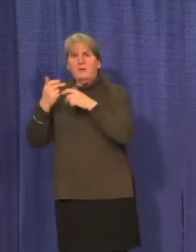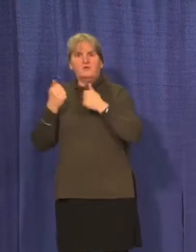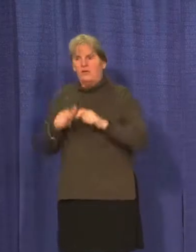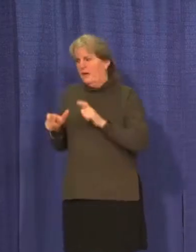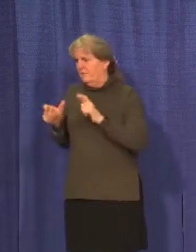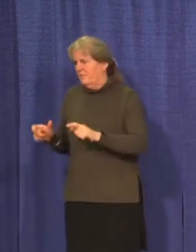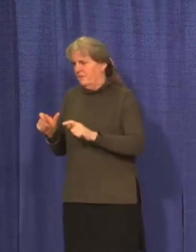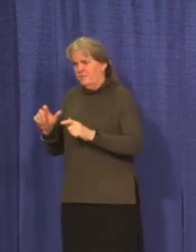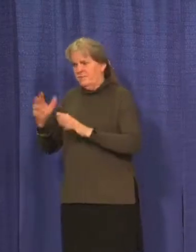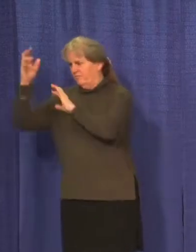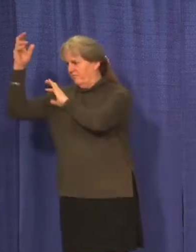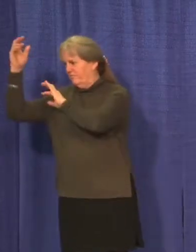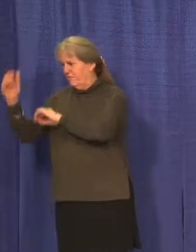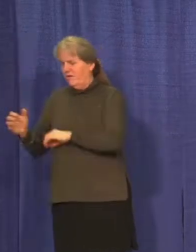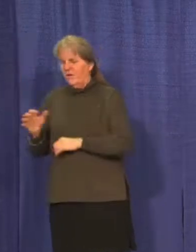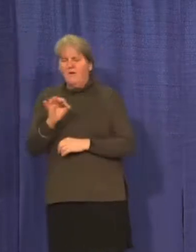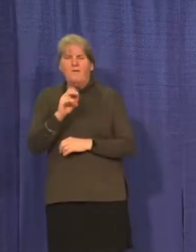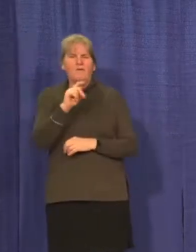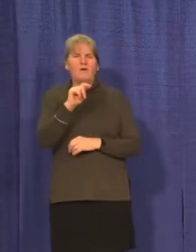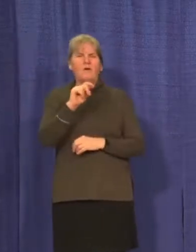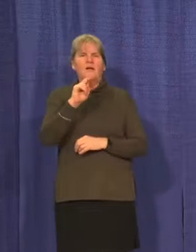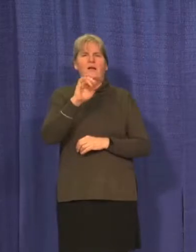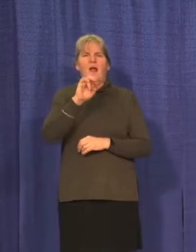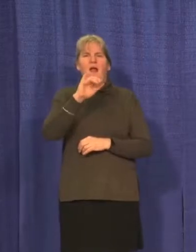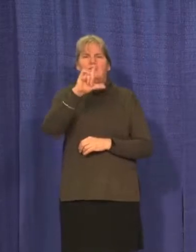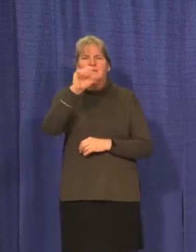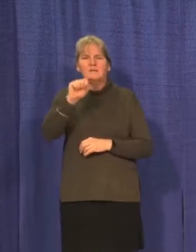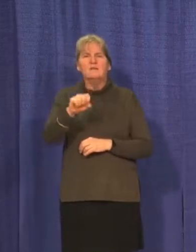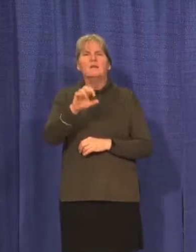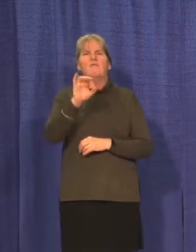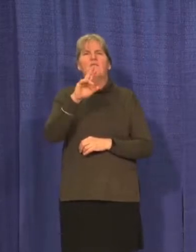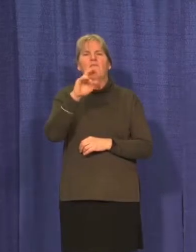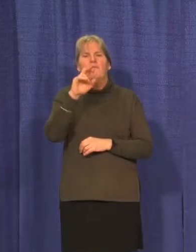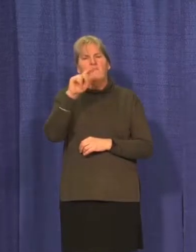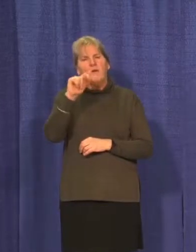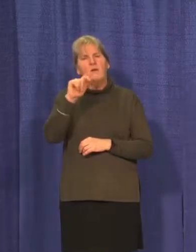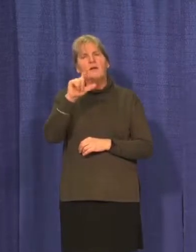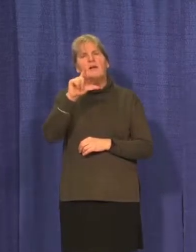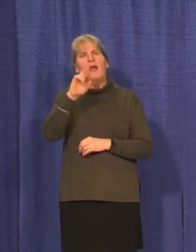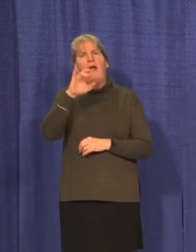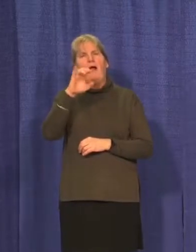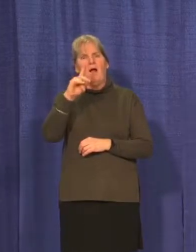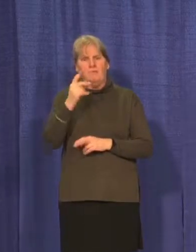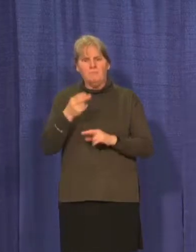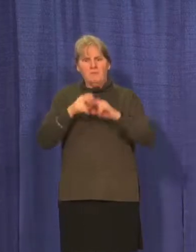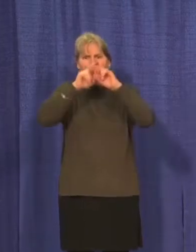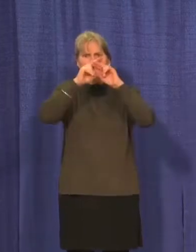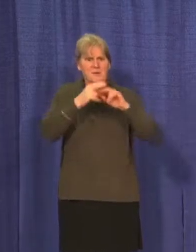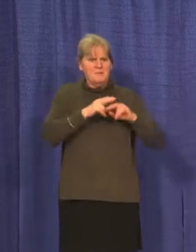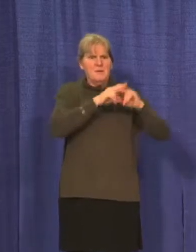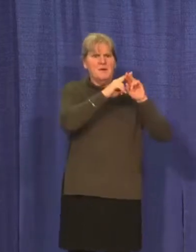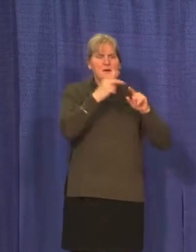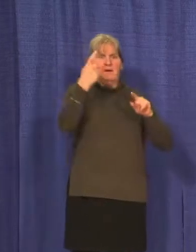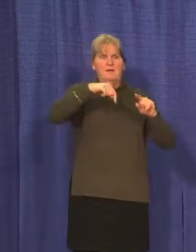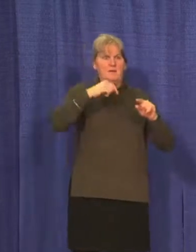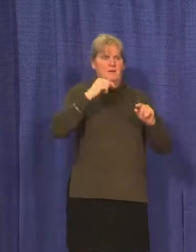in Fort Nelson and Fort Liard, it can bring on a scents of urgency and the need to receive